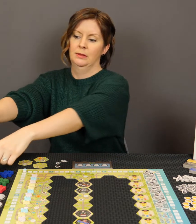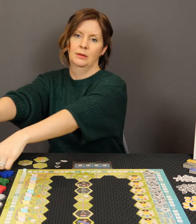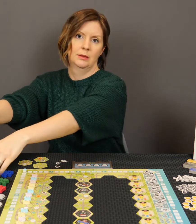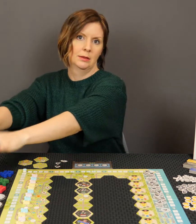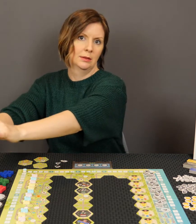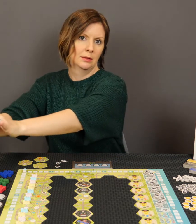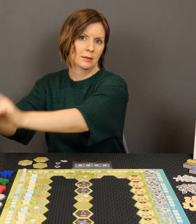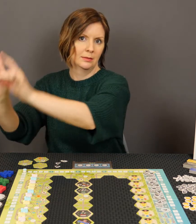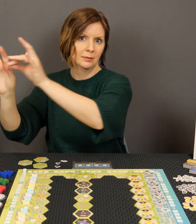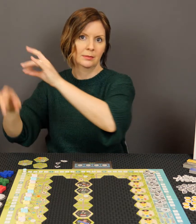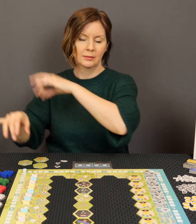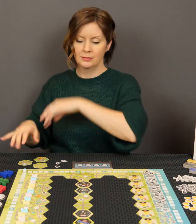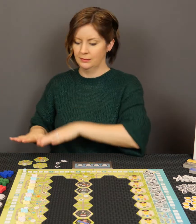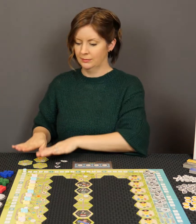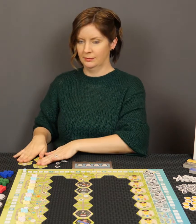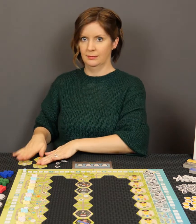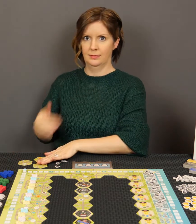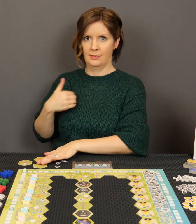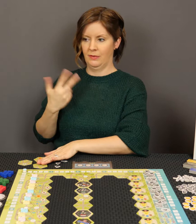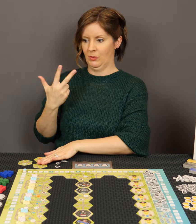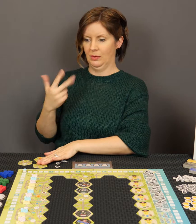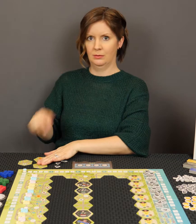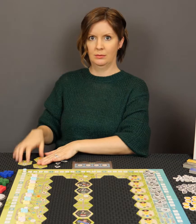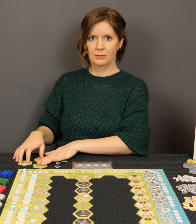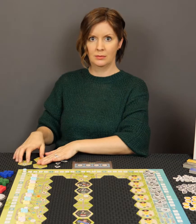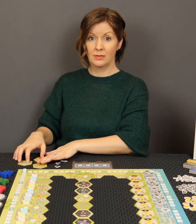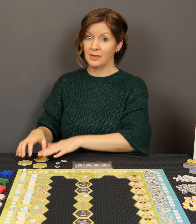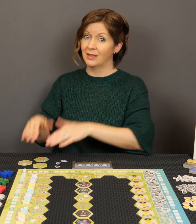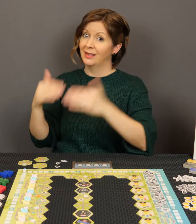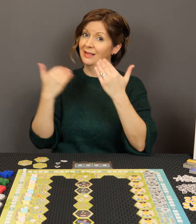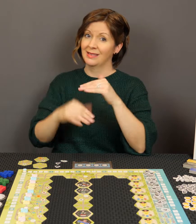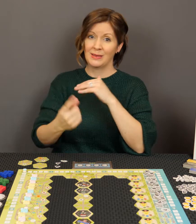Just randomly pick your tiles so that you have 3.